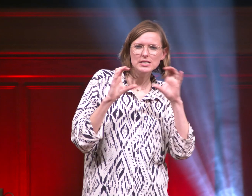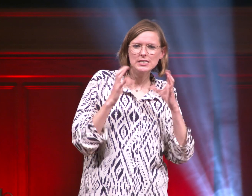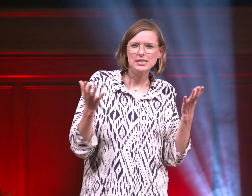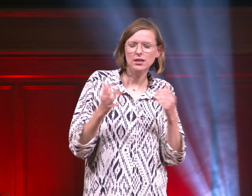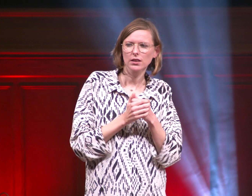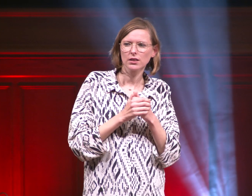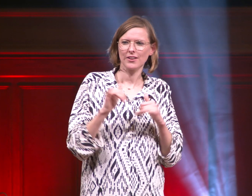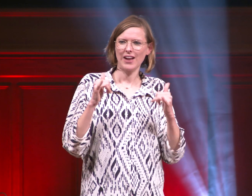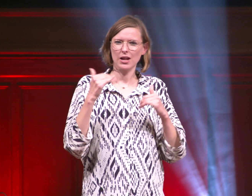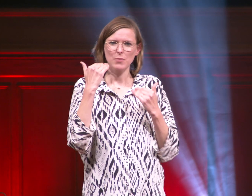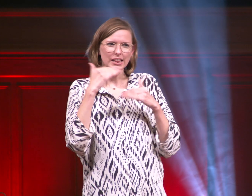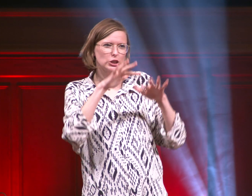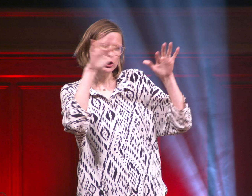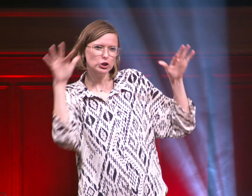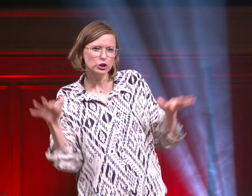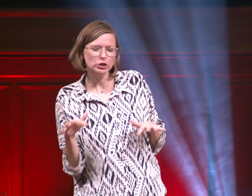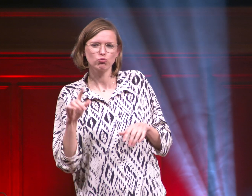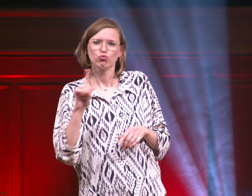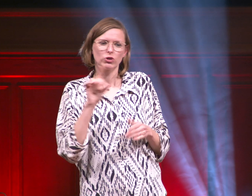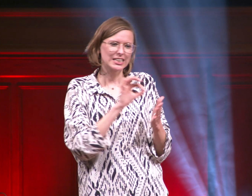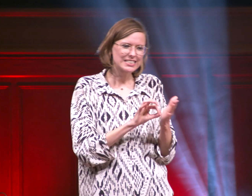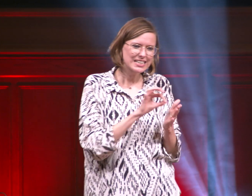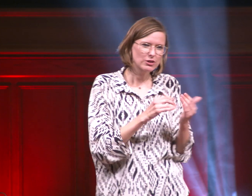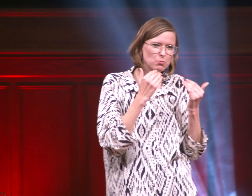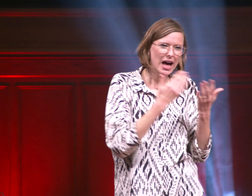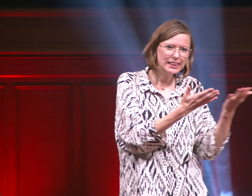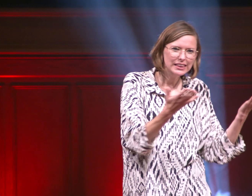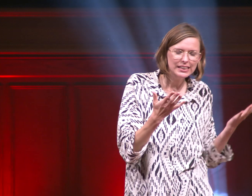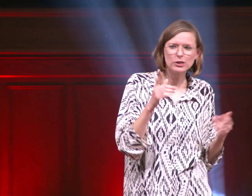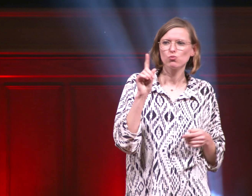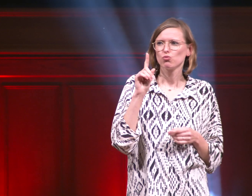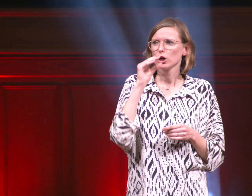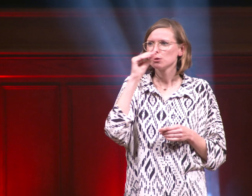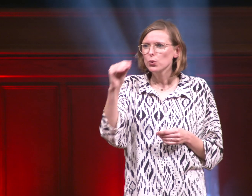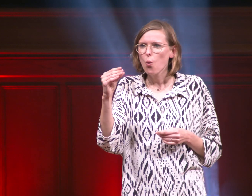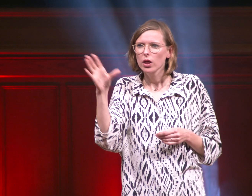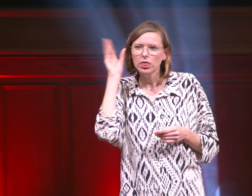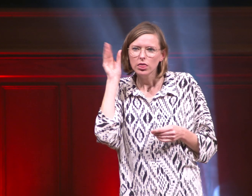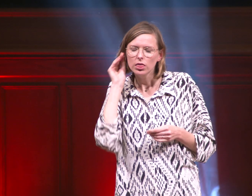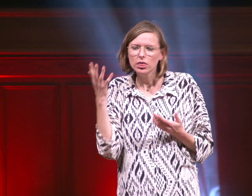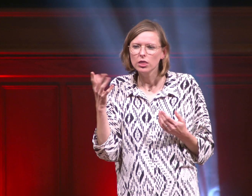you are forced to think about how to make your communication accessible.